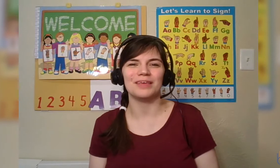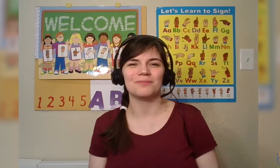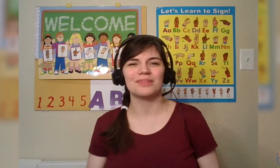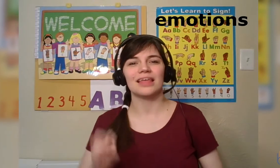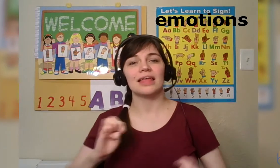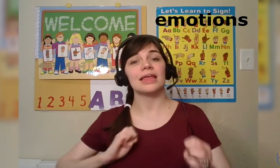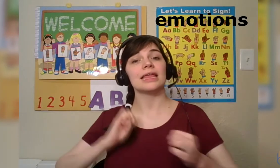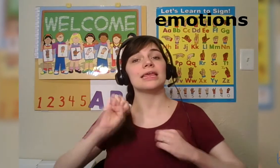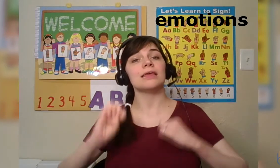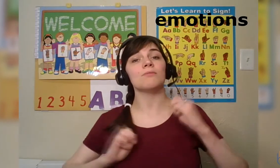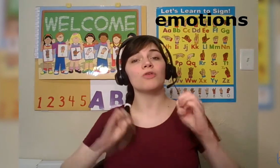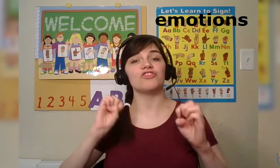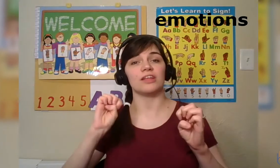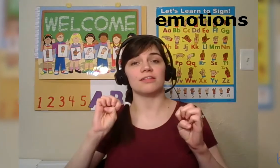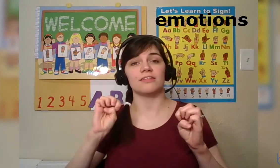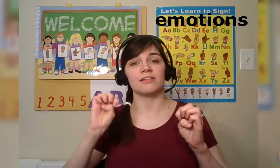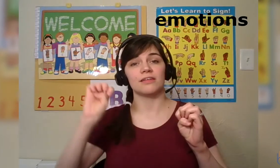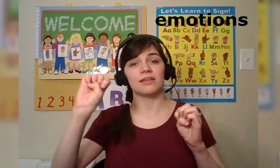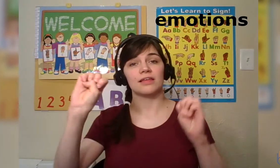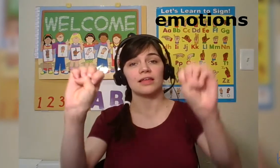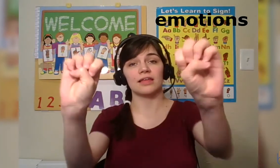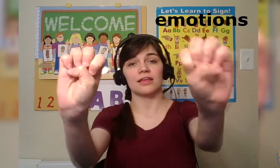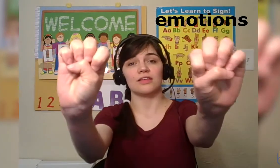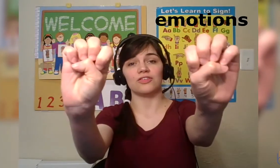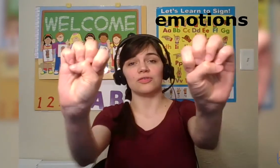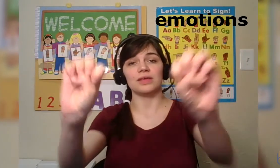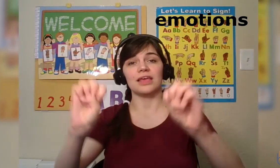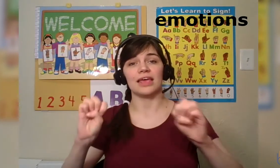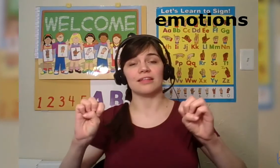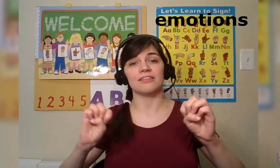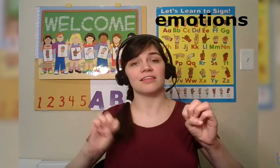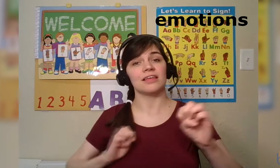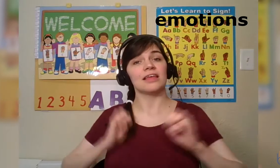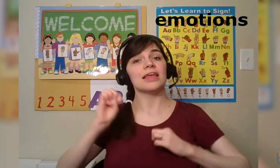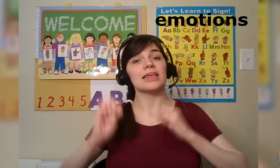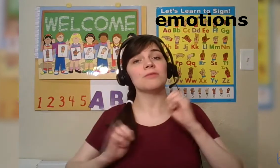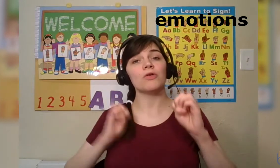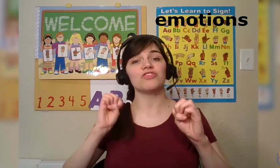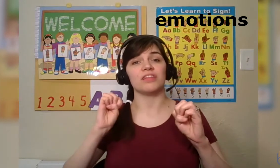Emotions. 2 E-hands. Emotions.